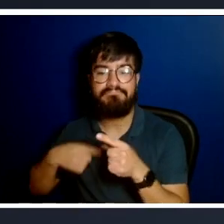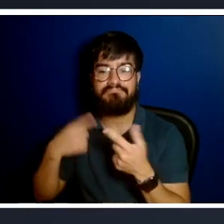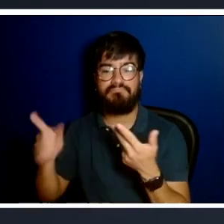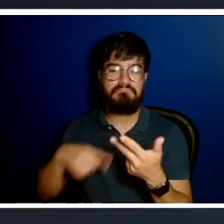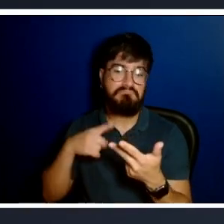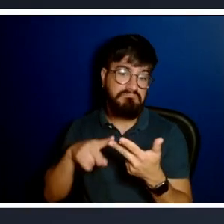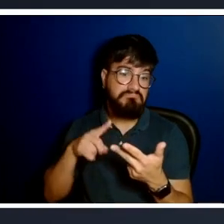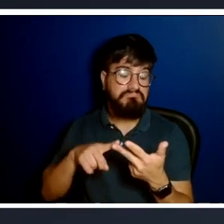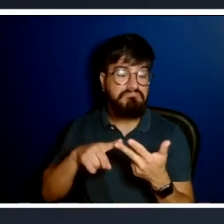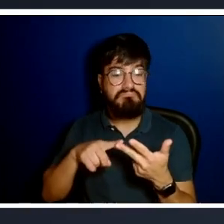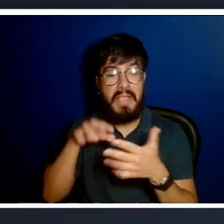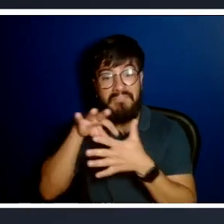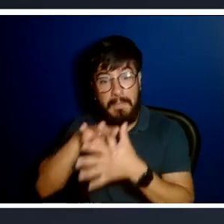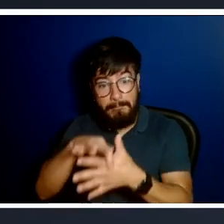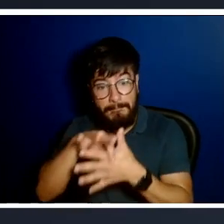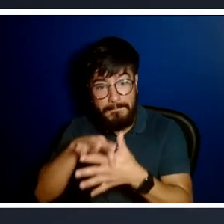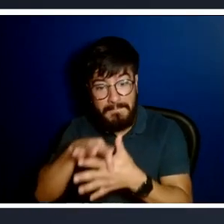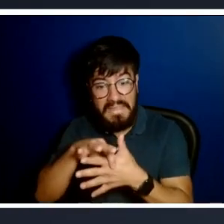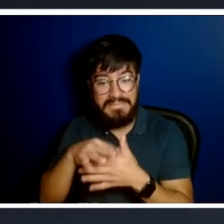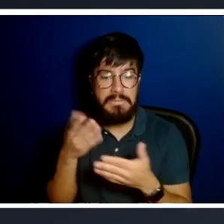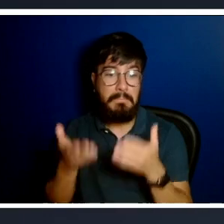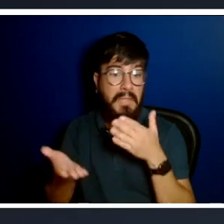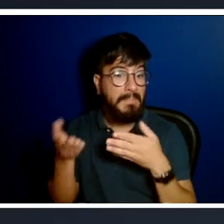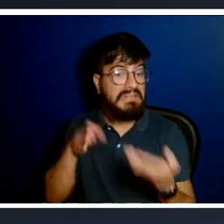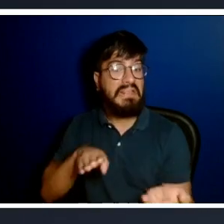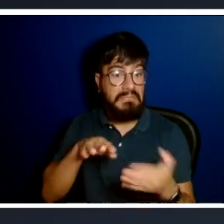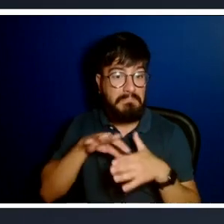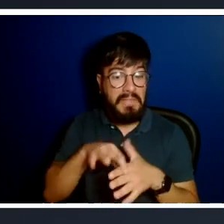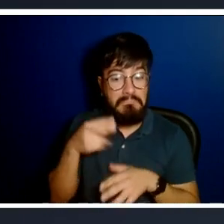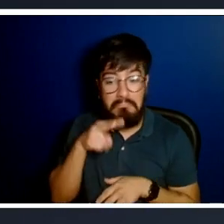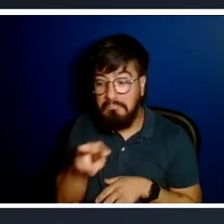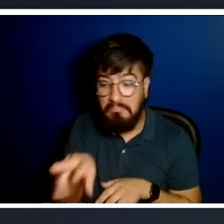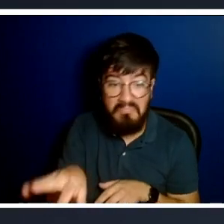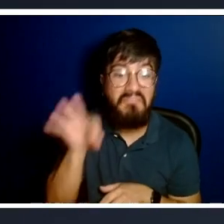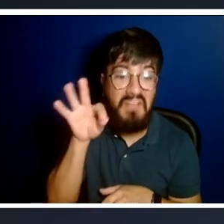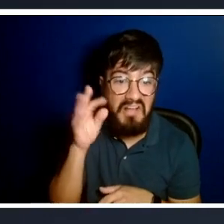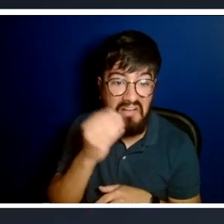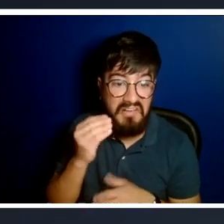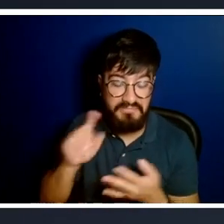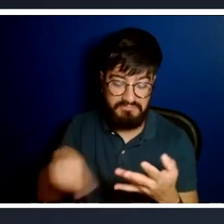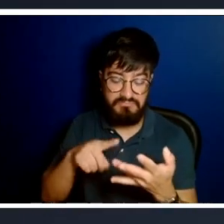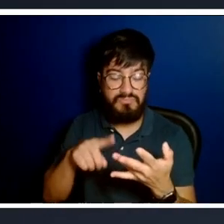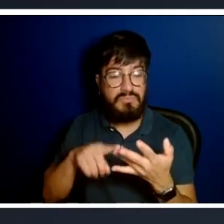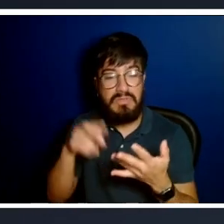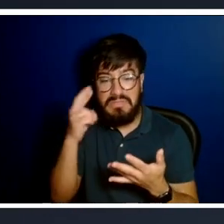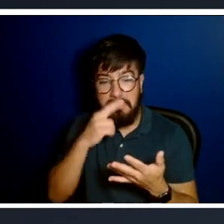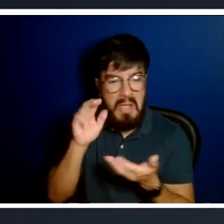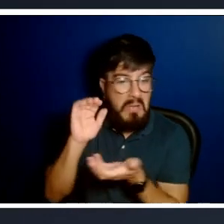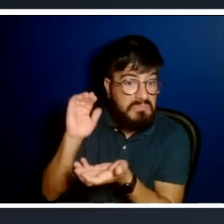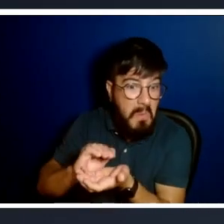especially dead meat they might find around or a small mouse or something like that. They will